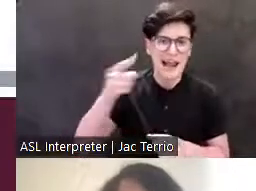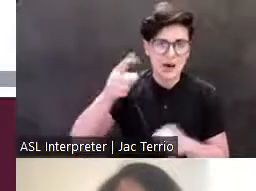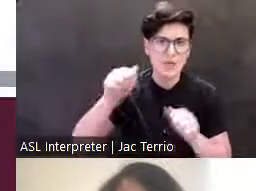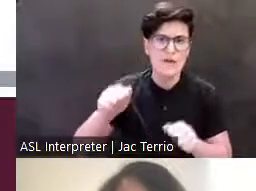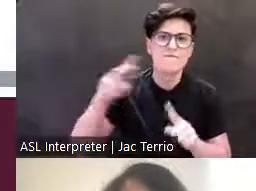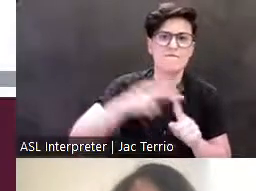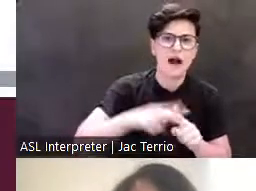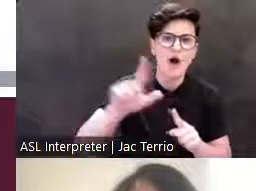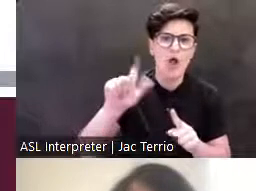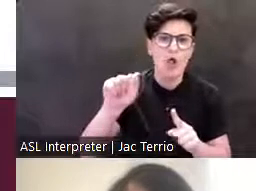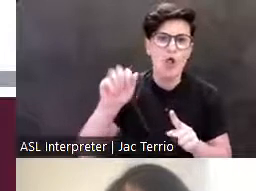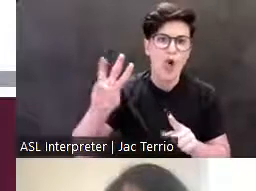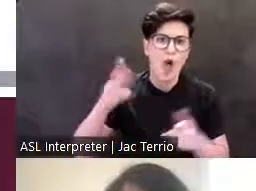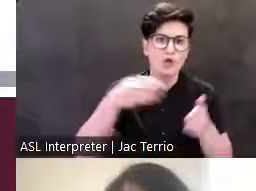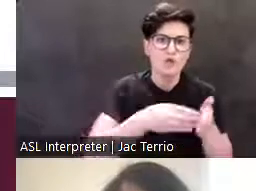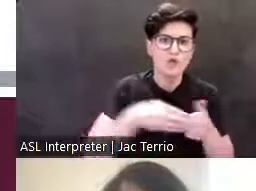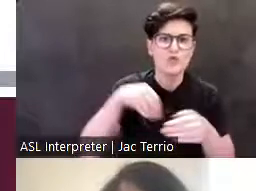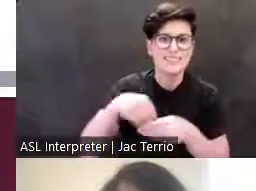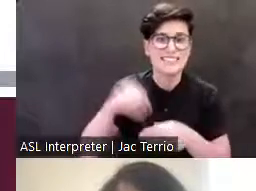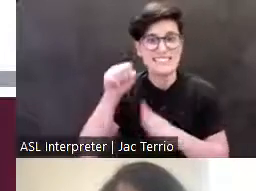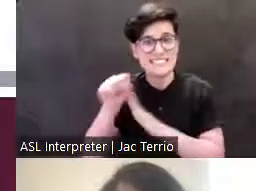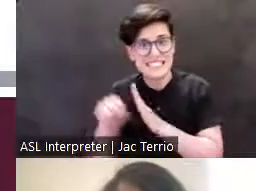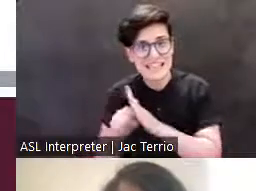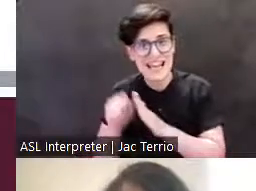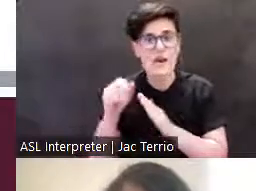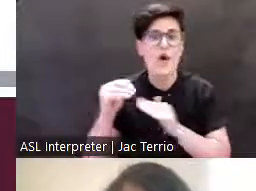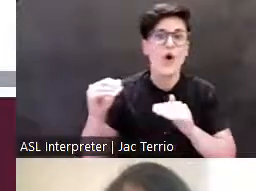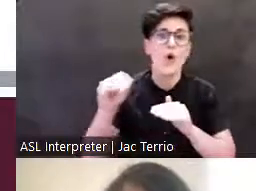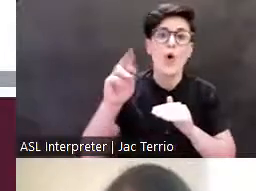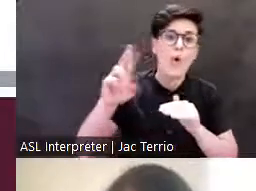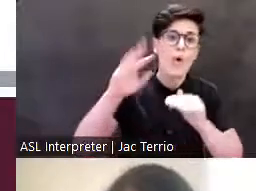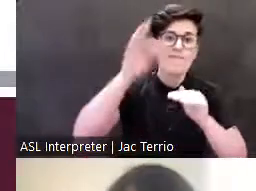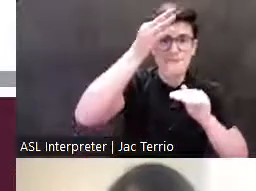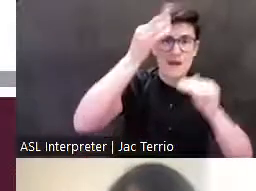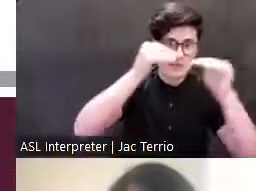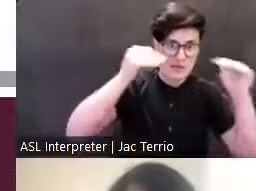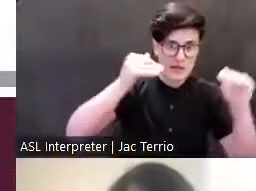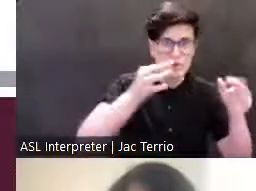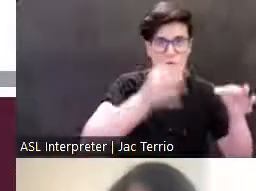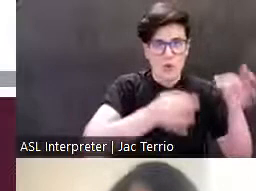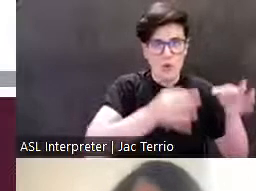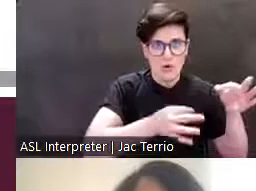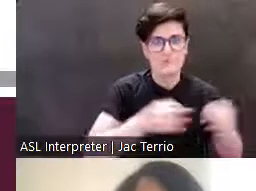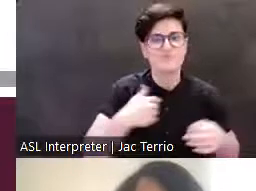On this slide, I provided you with the information and the links to filing a complaint.